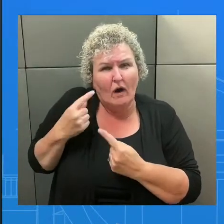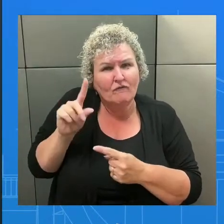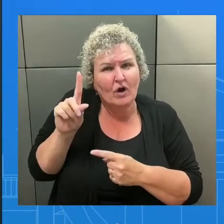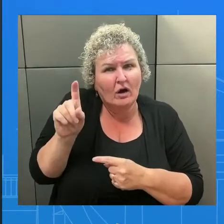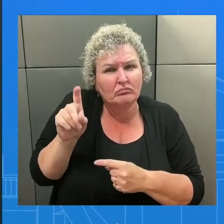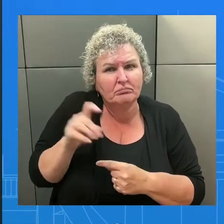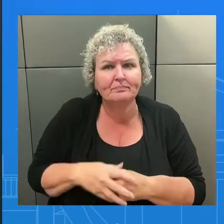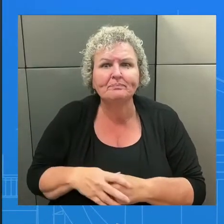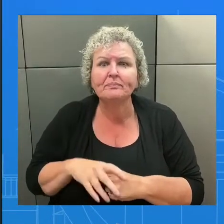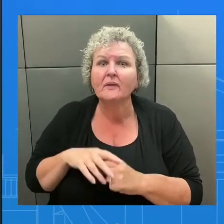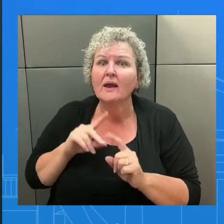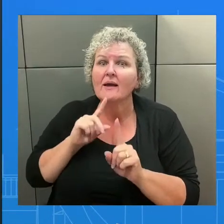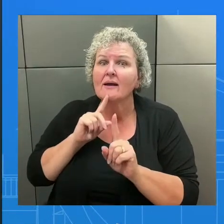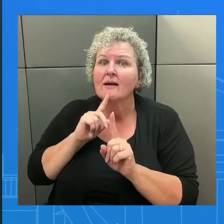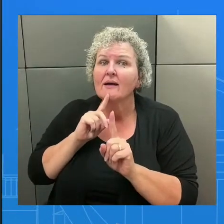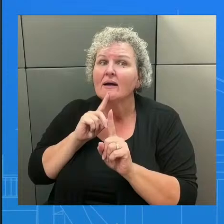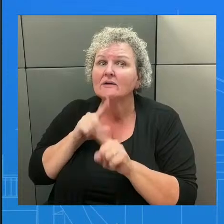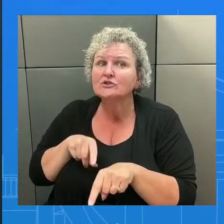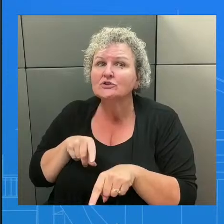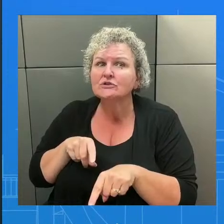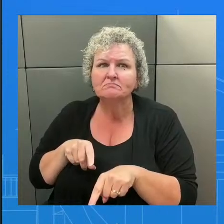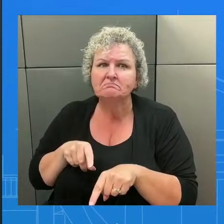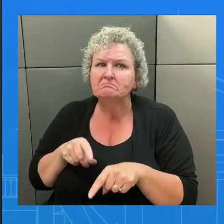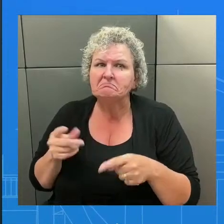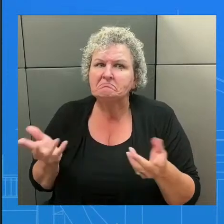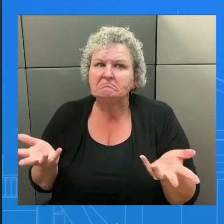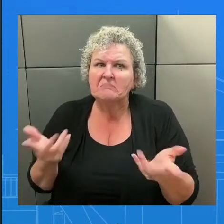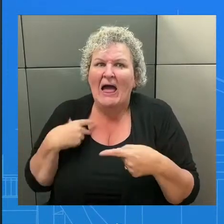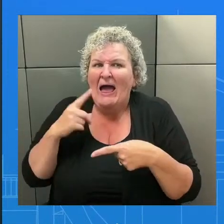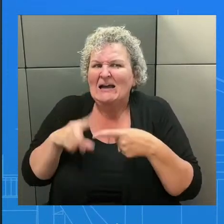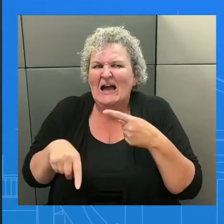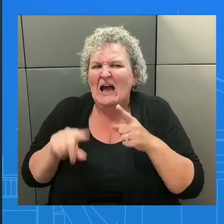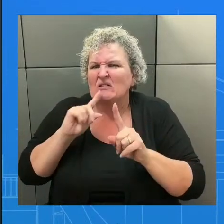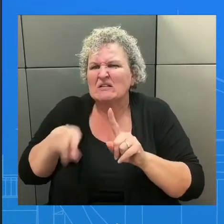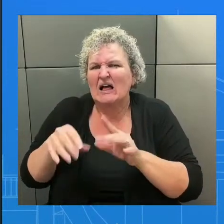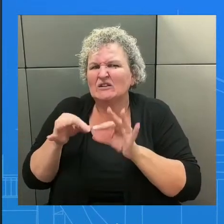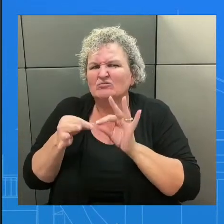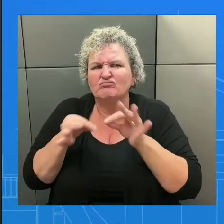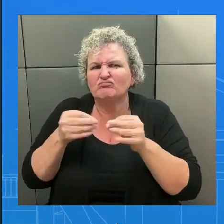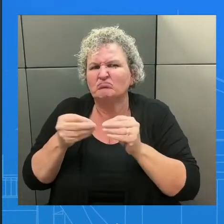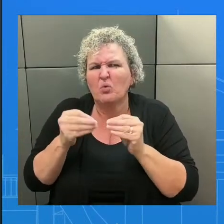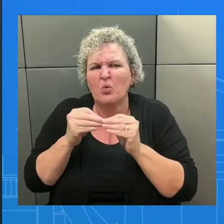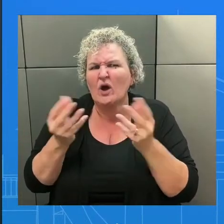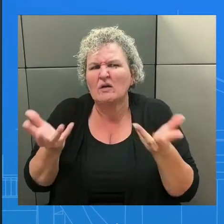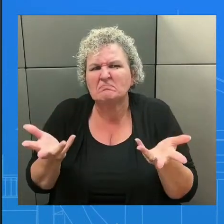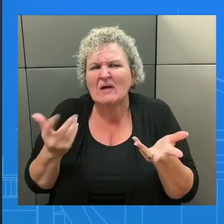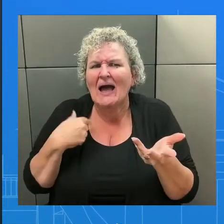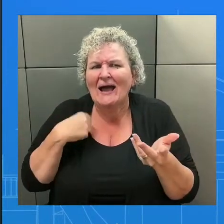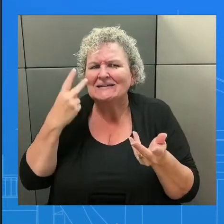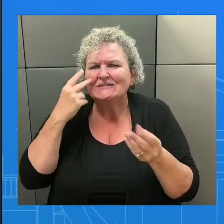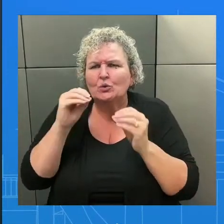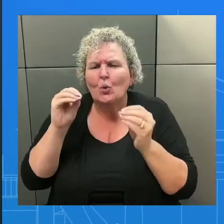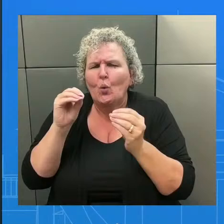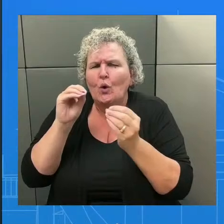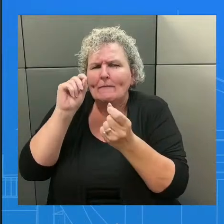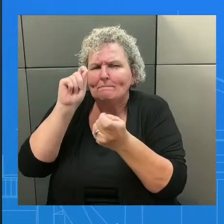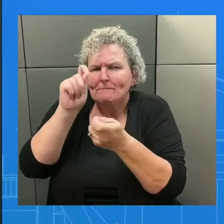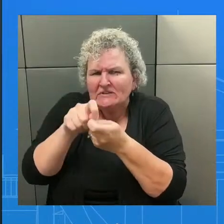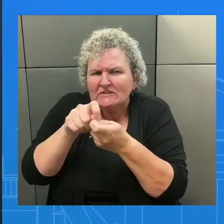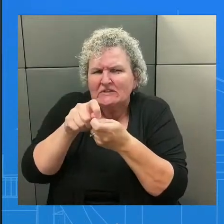I -- I don't think we have seen any specific, you know, quid -- quid pro quo with respect to this provision of troops.